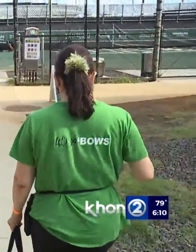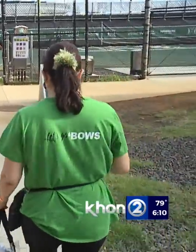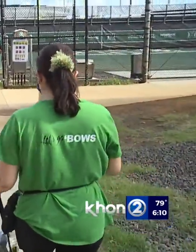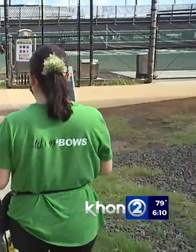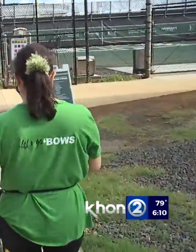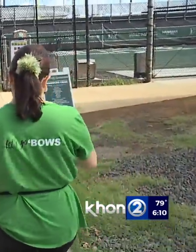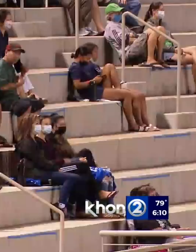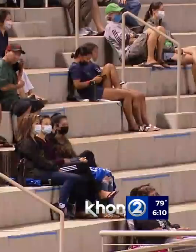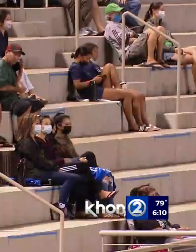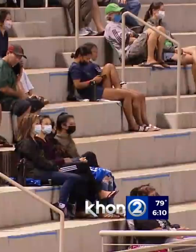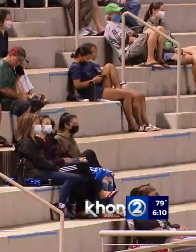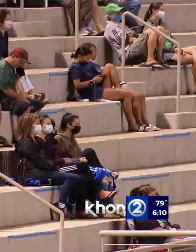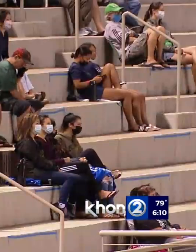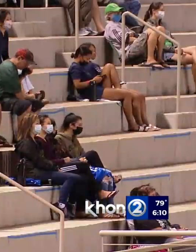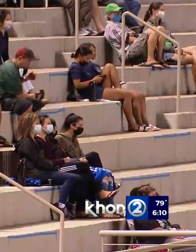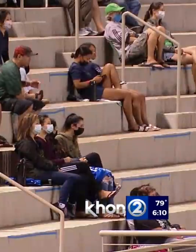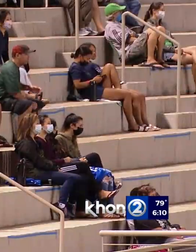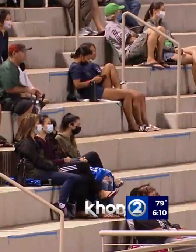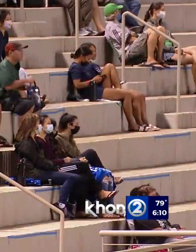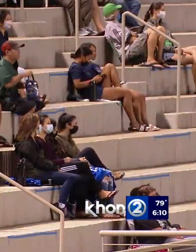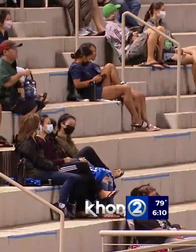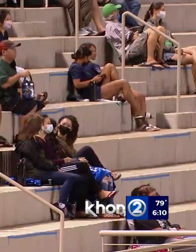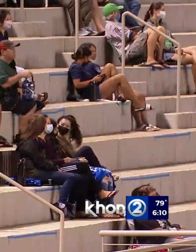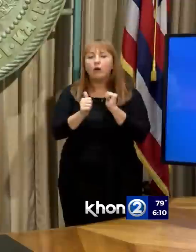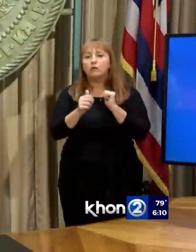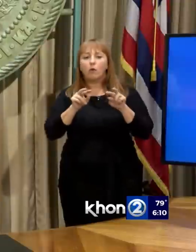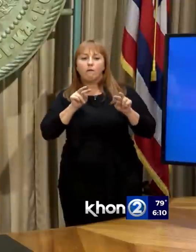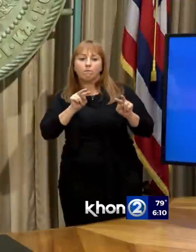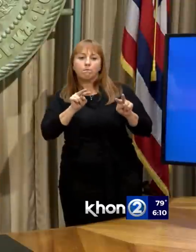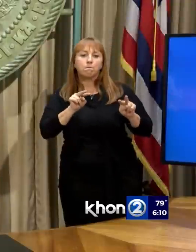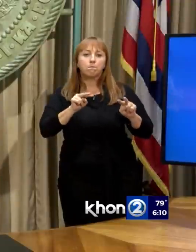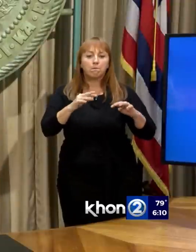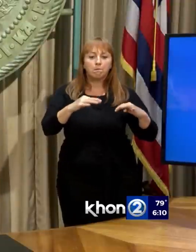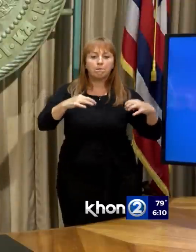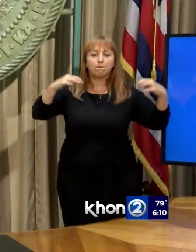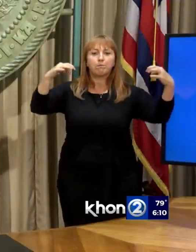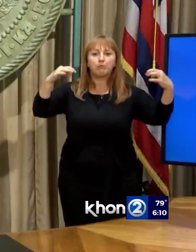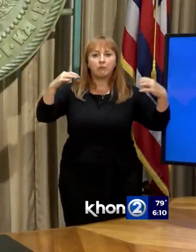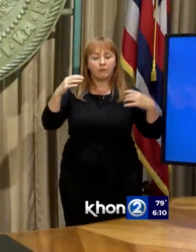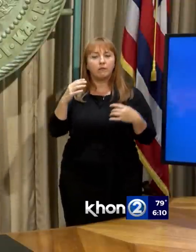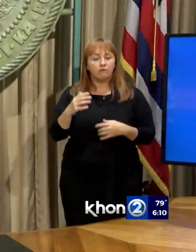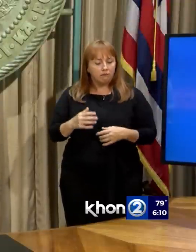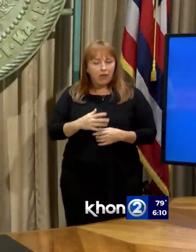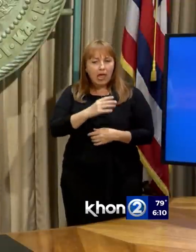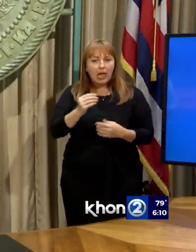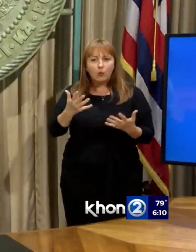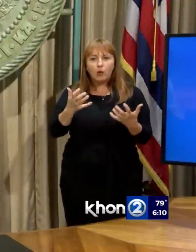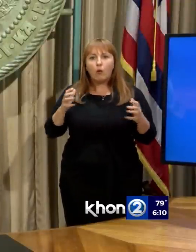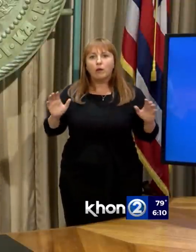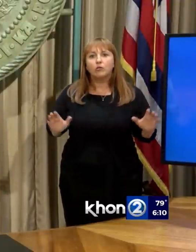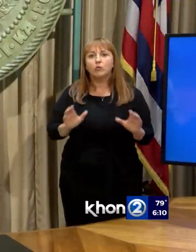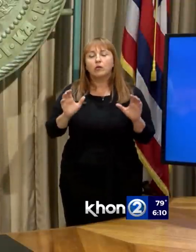TDOOR DINING, THAT THERE WOULD BE NO RESTRICTIONS